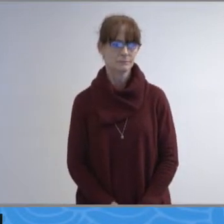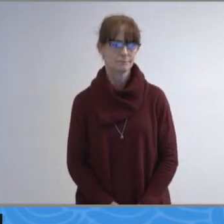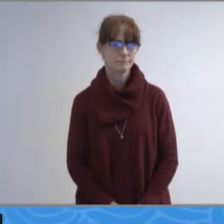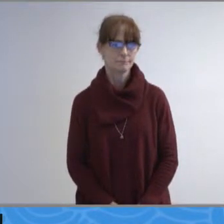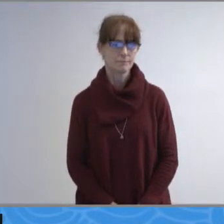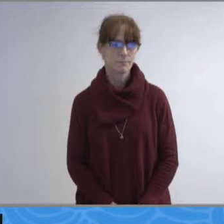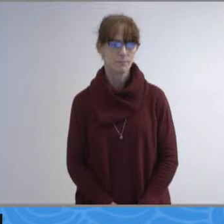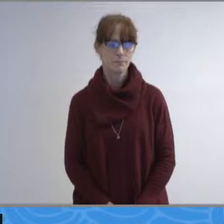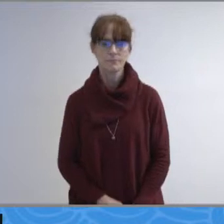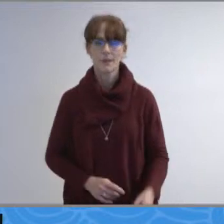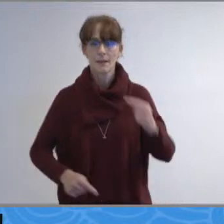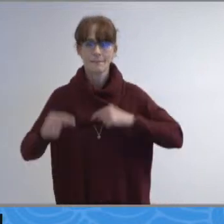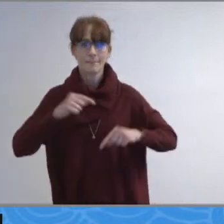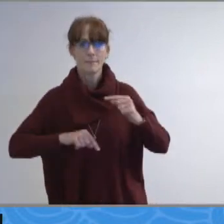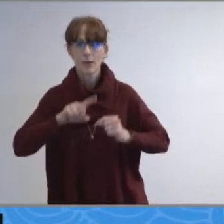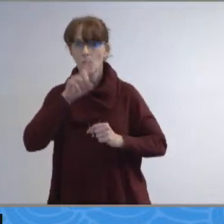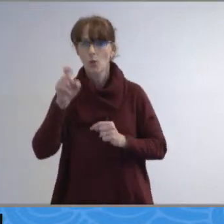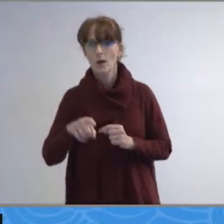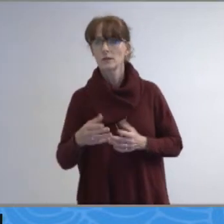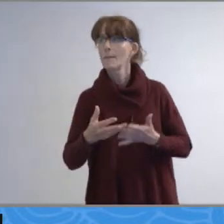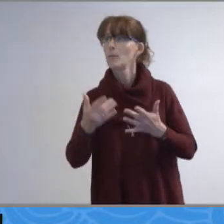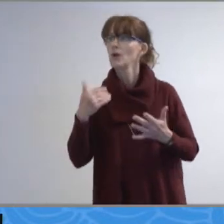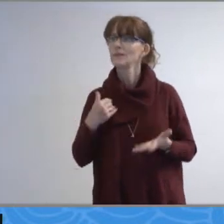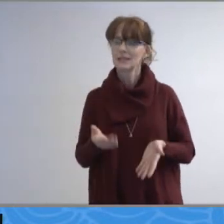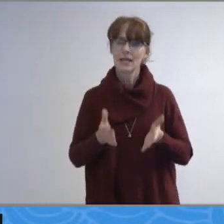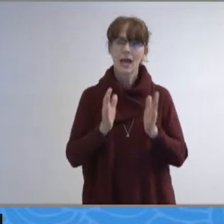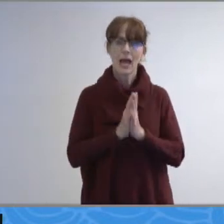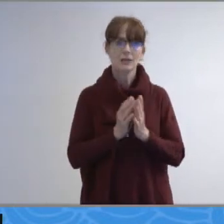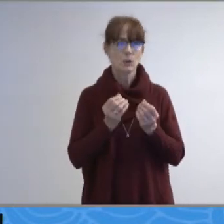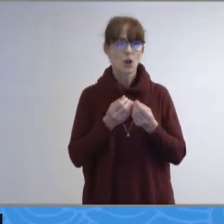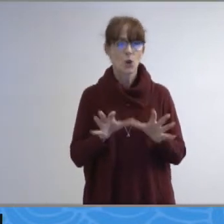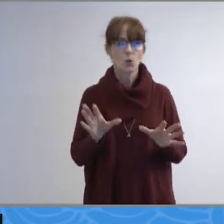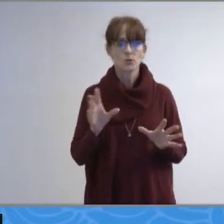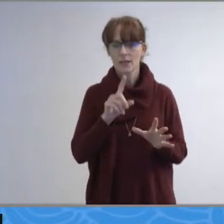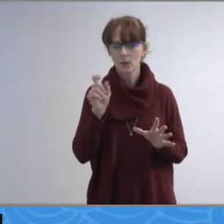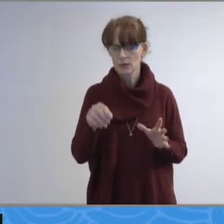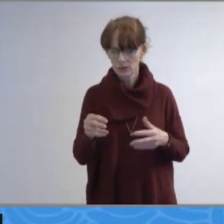I'm going to jump back to a question that was previously asked. I don't want to lose track of it